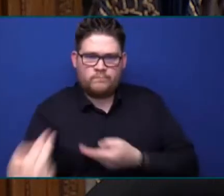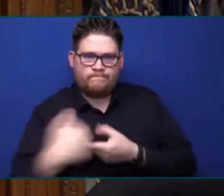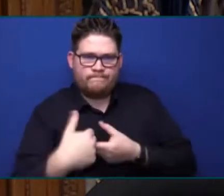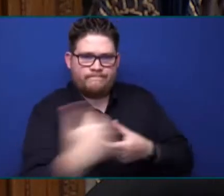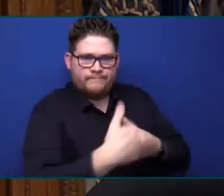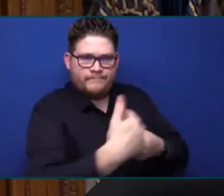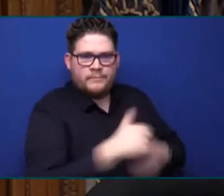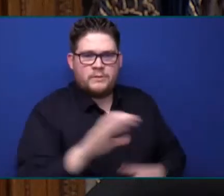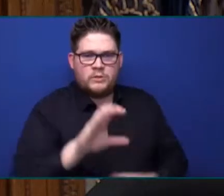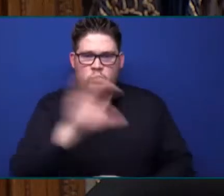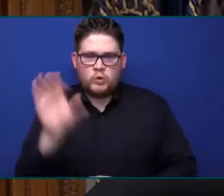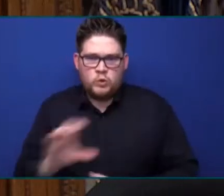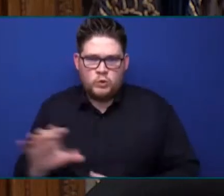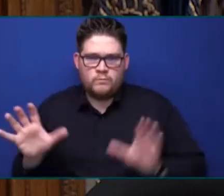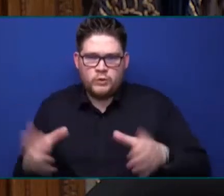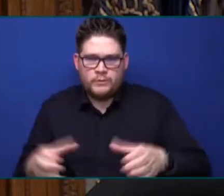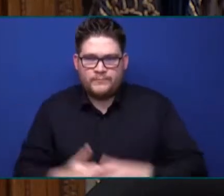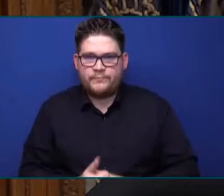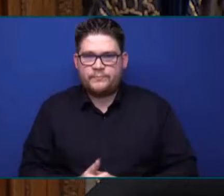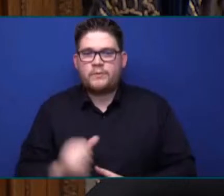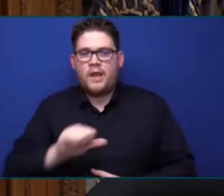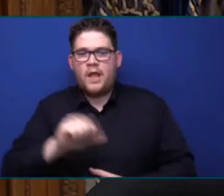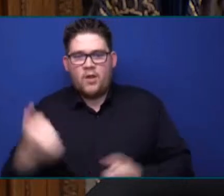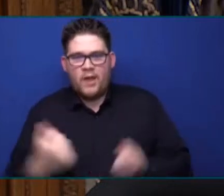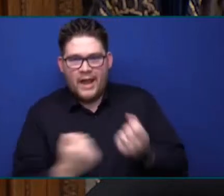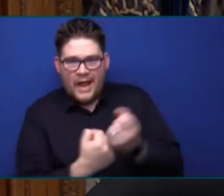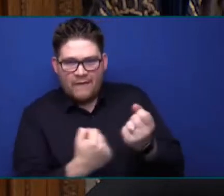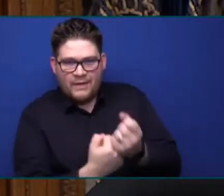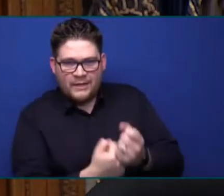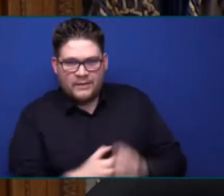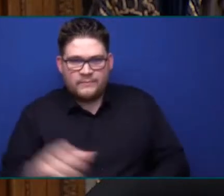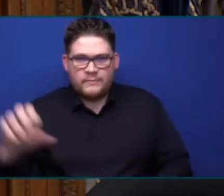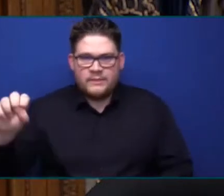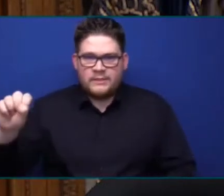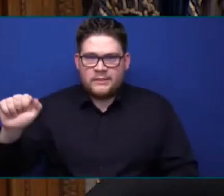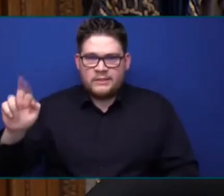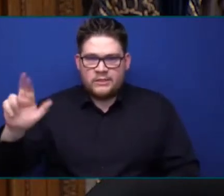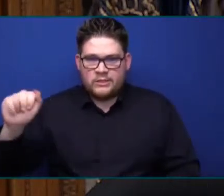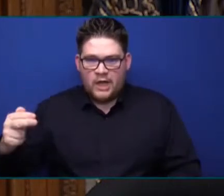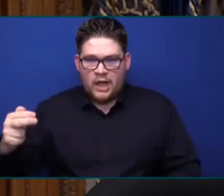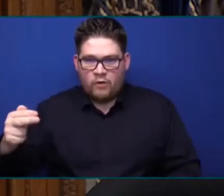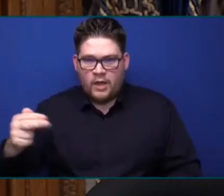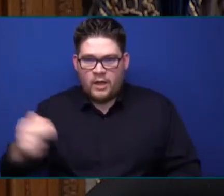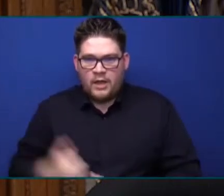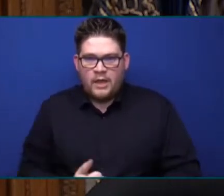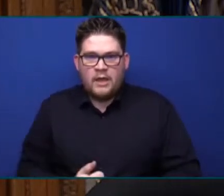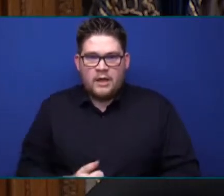was Sarah Cheung, a board member of Disability Alliance B.C. I just wanted to share some of